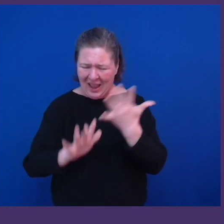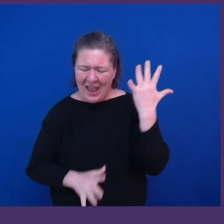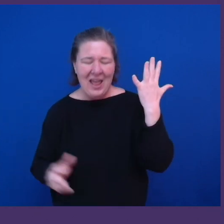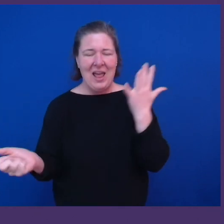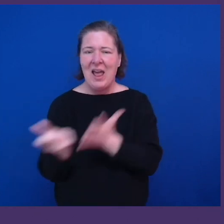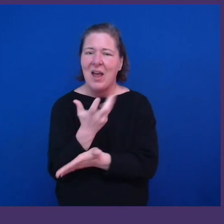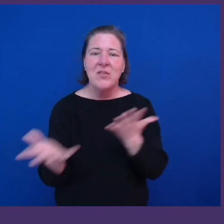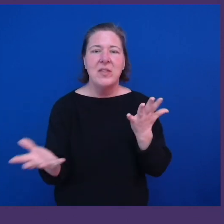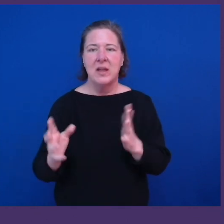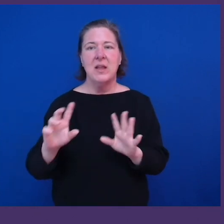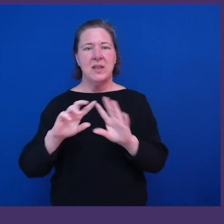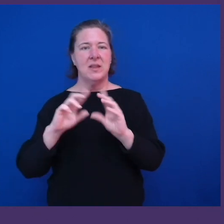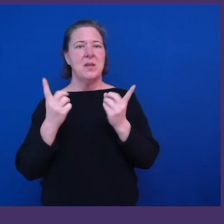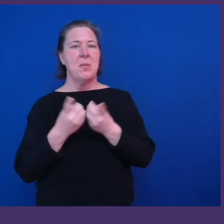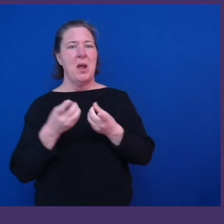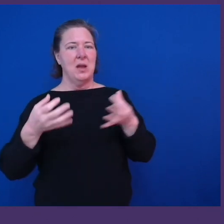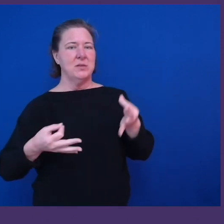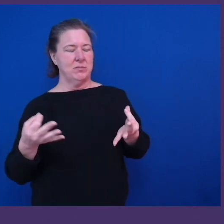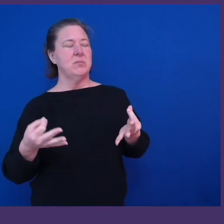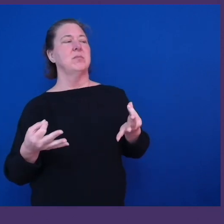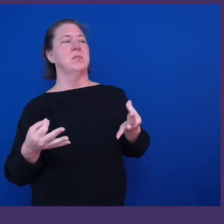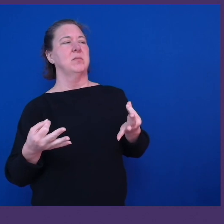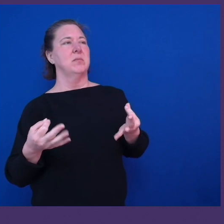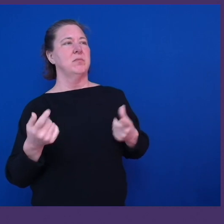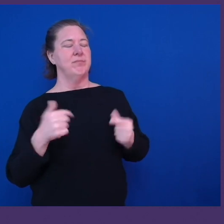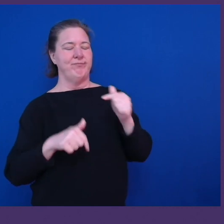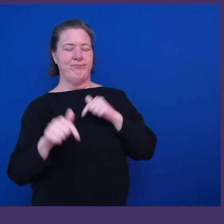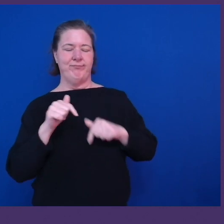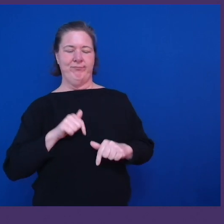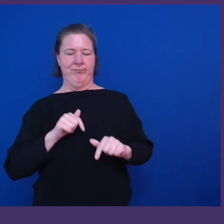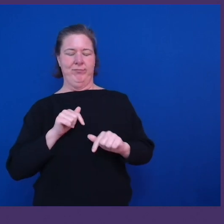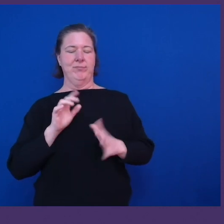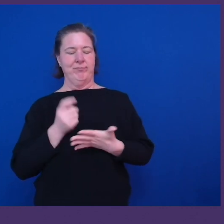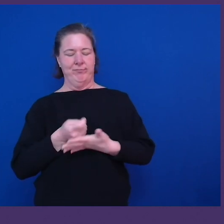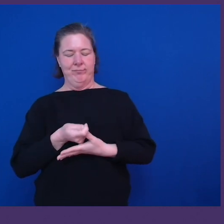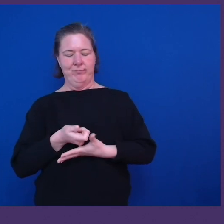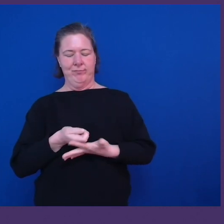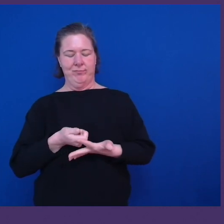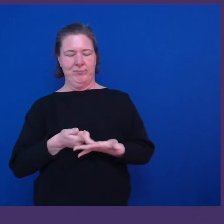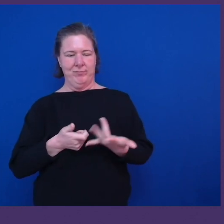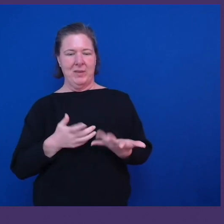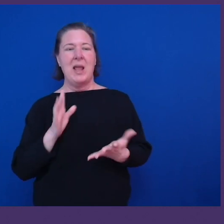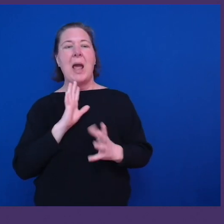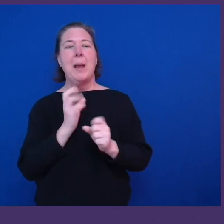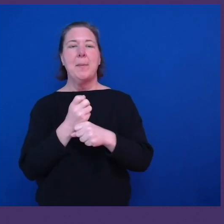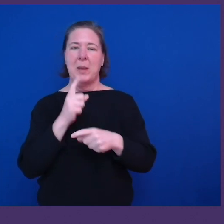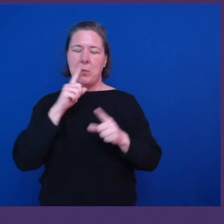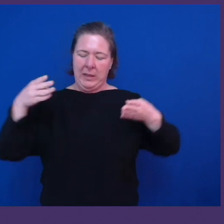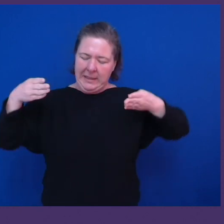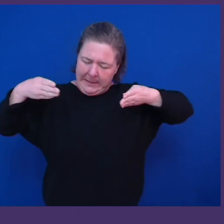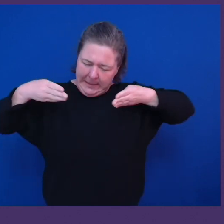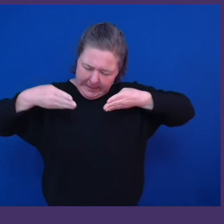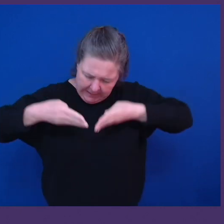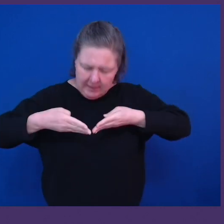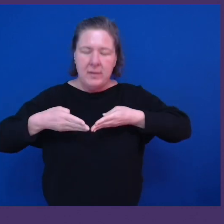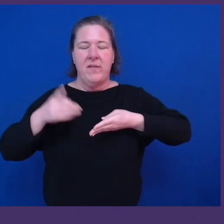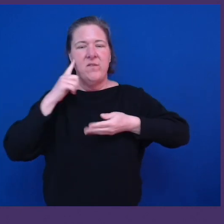of Justice basically walked back those exceptions and created extremely narrow exceptions for compliance.